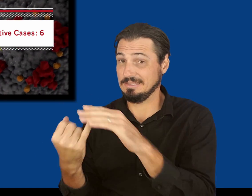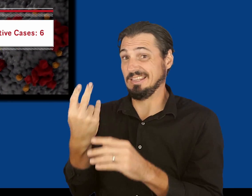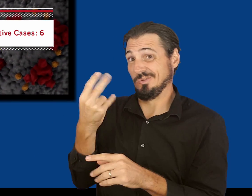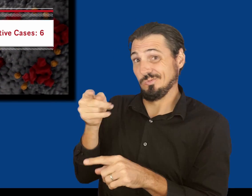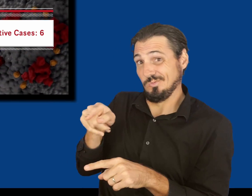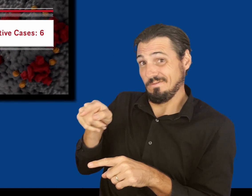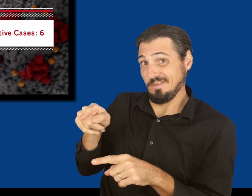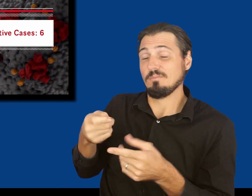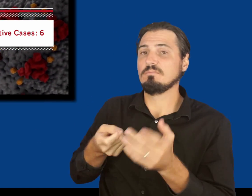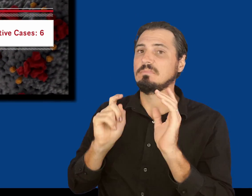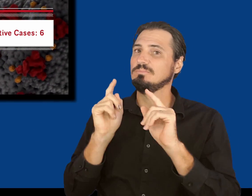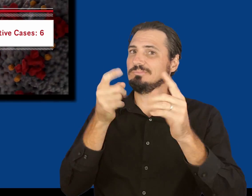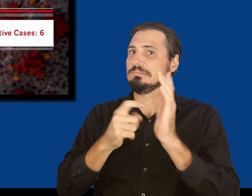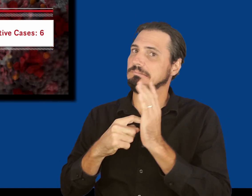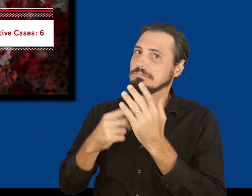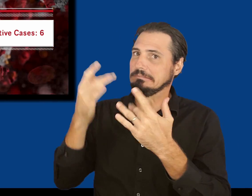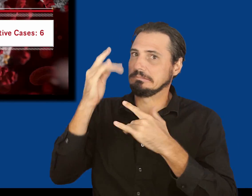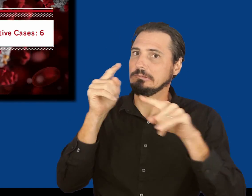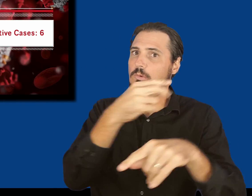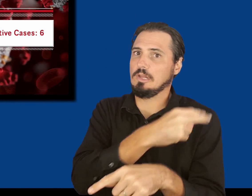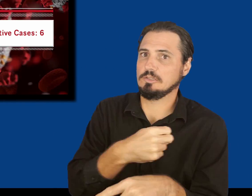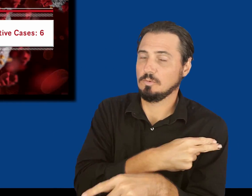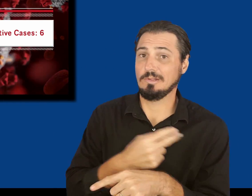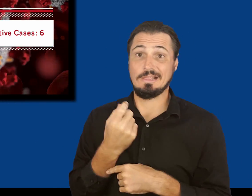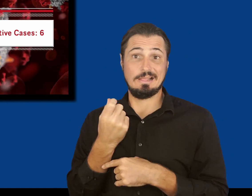There are currently 11 people in Department of Health directed quarantine,